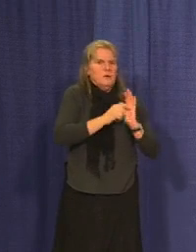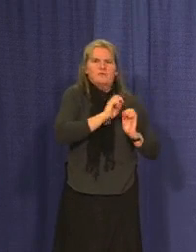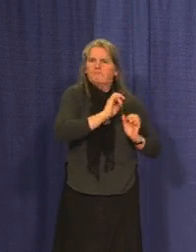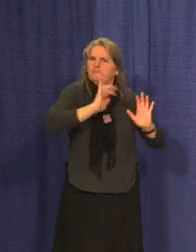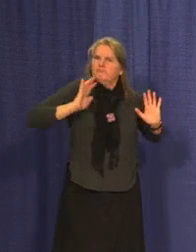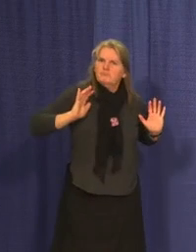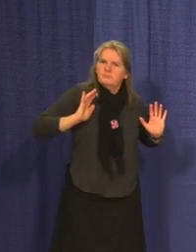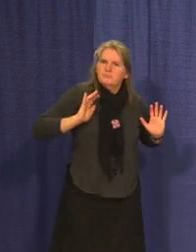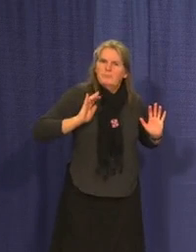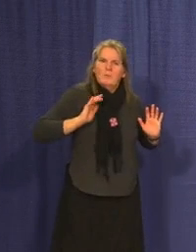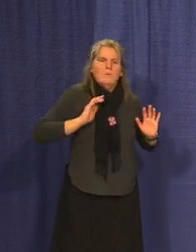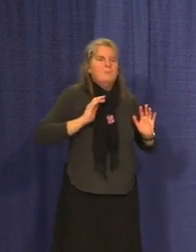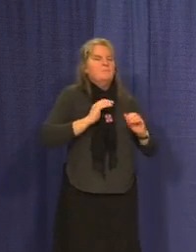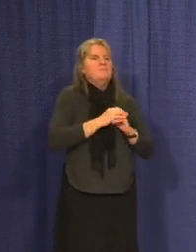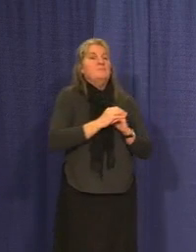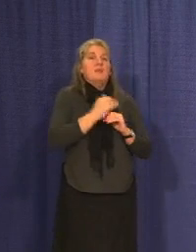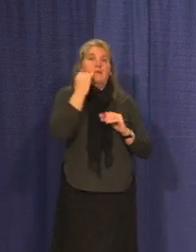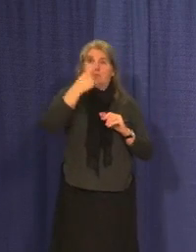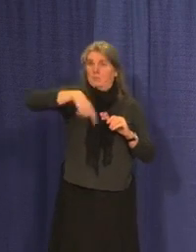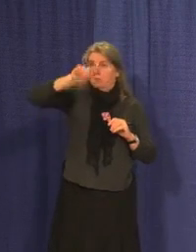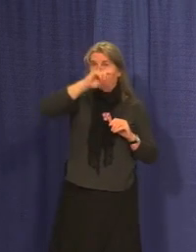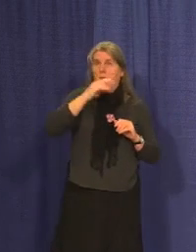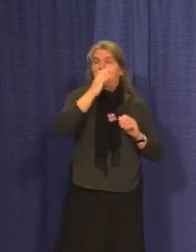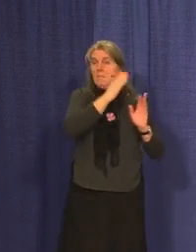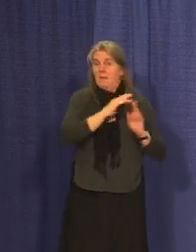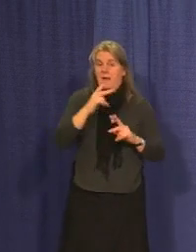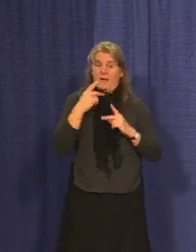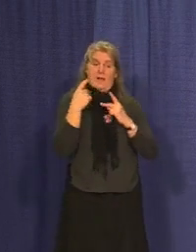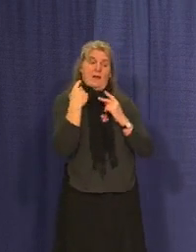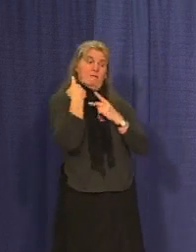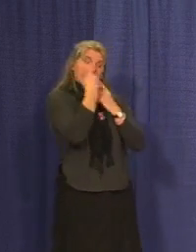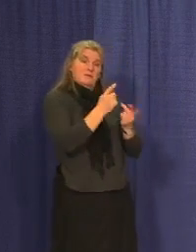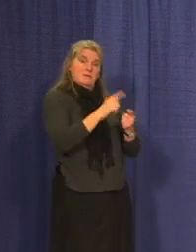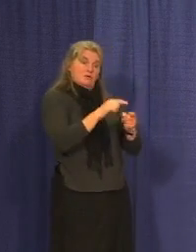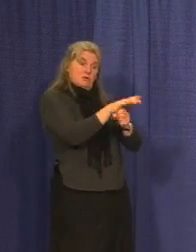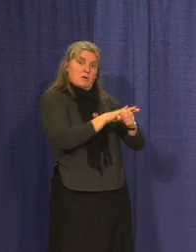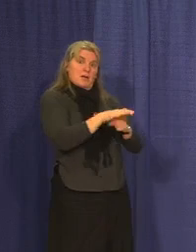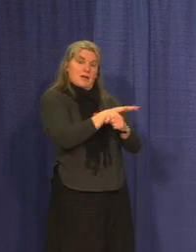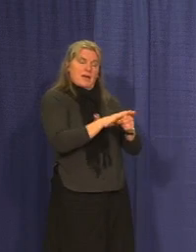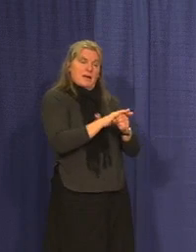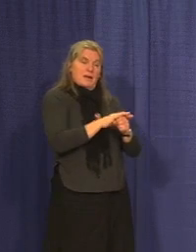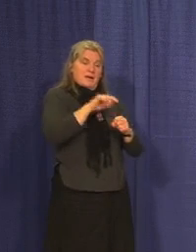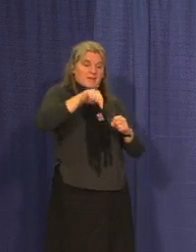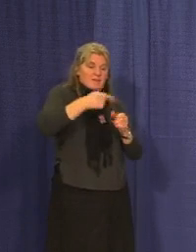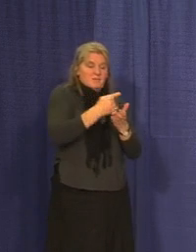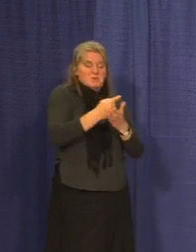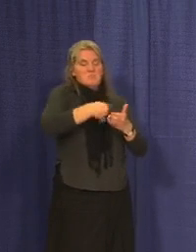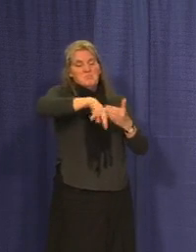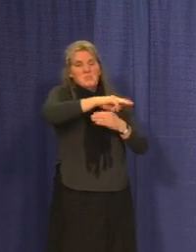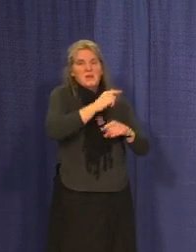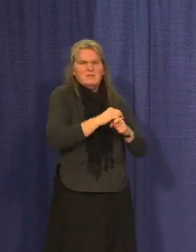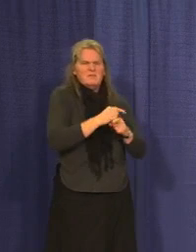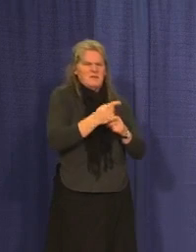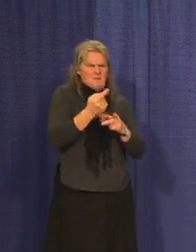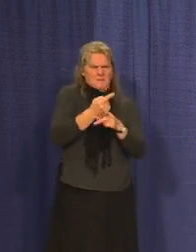essential travel only. If you have plans to visit the lower mainland this week or next, you should seriously